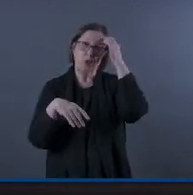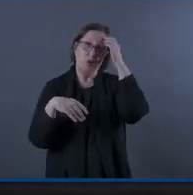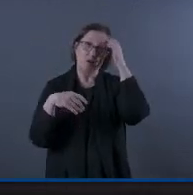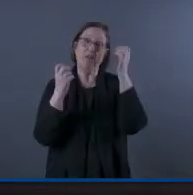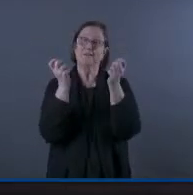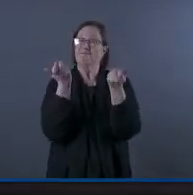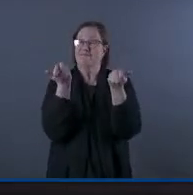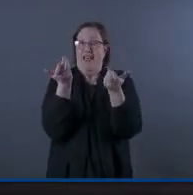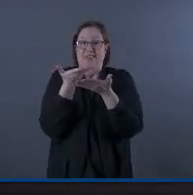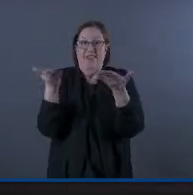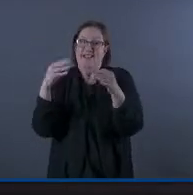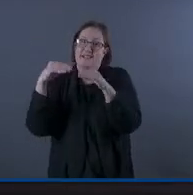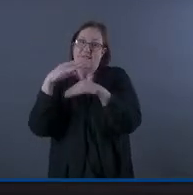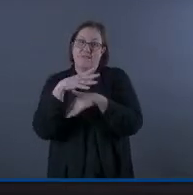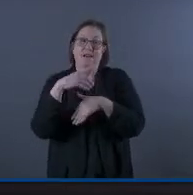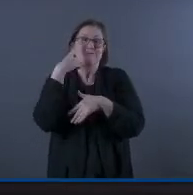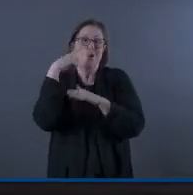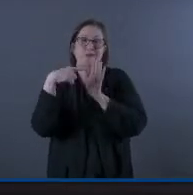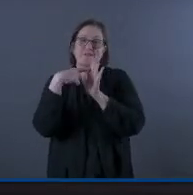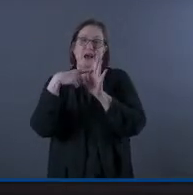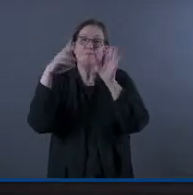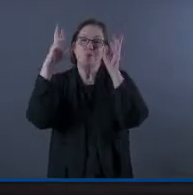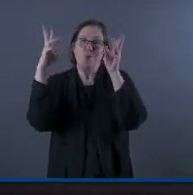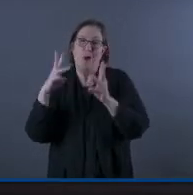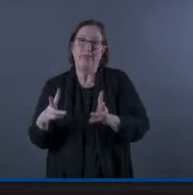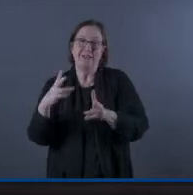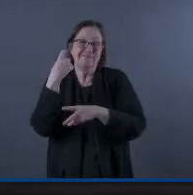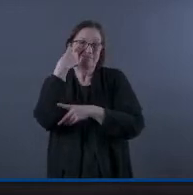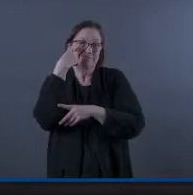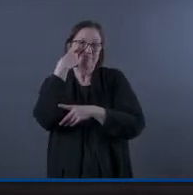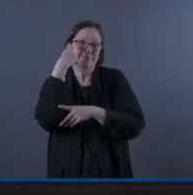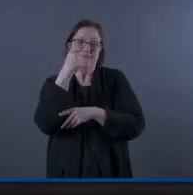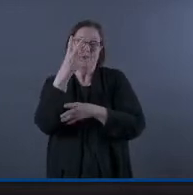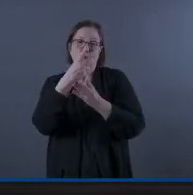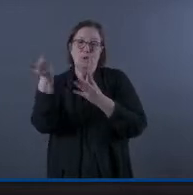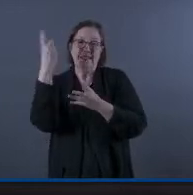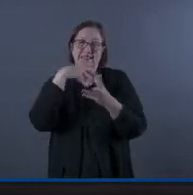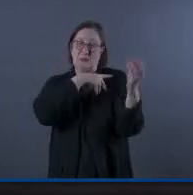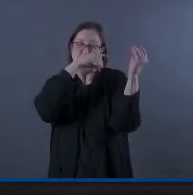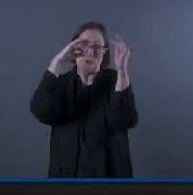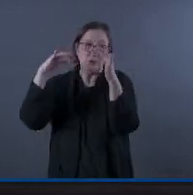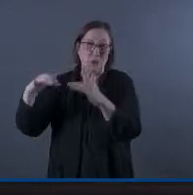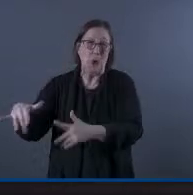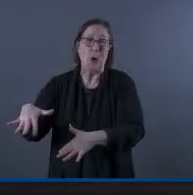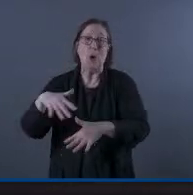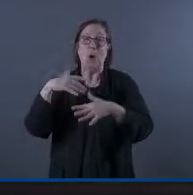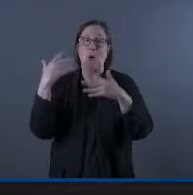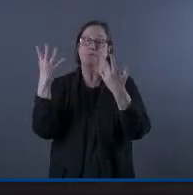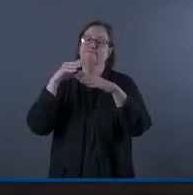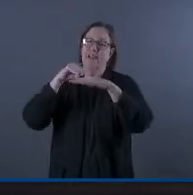So a number of weeks ago there were storms kind of in the Midwest and such and those affected shipment created shipment delays